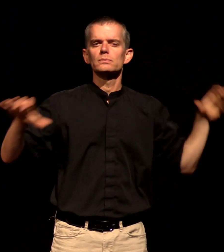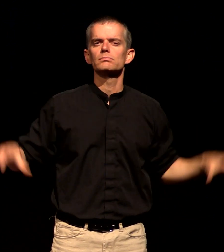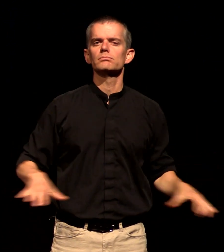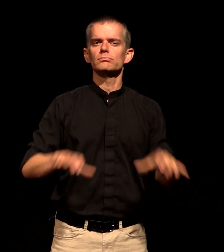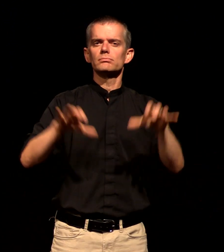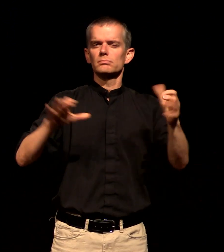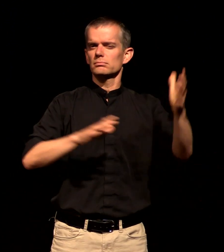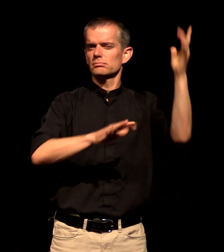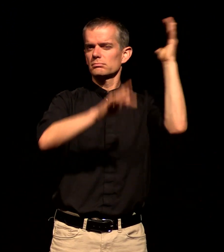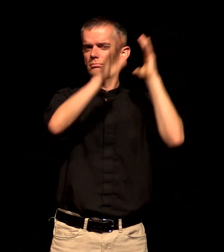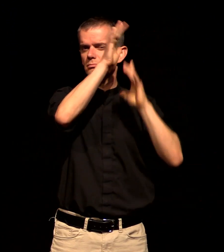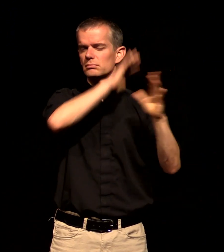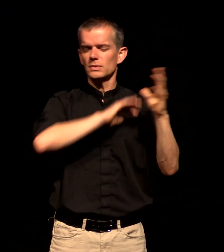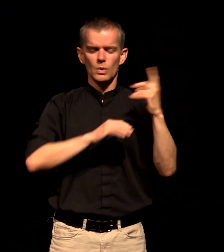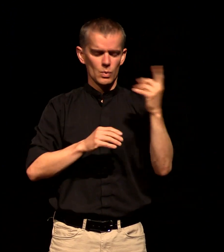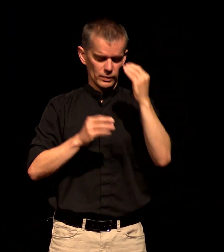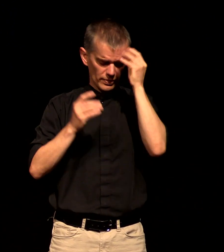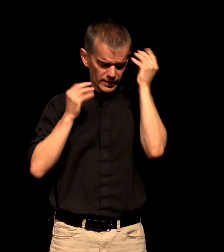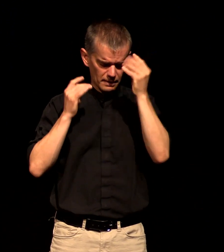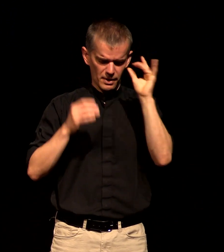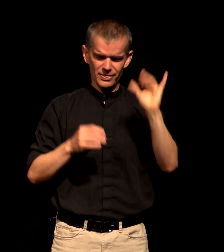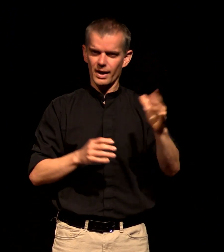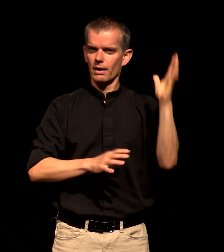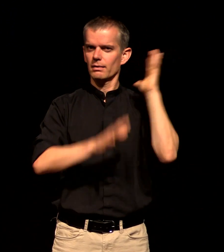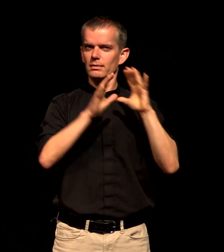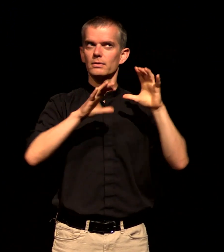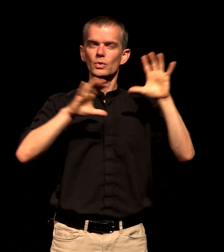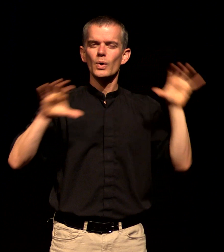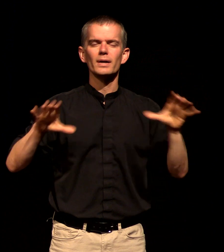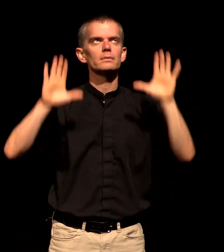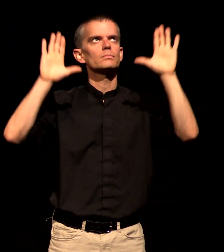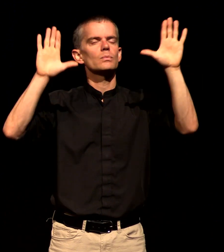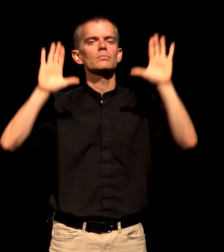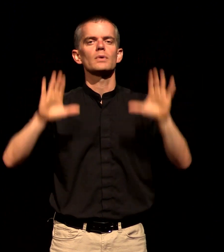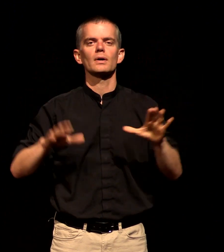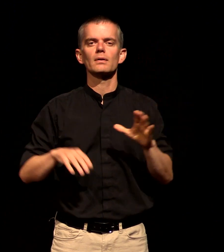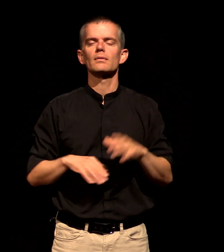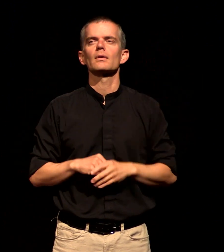thoughts. I cannot stop thinking about your mighty works. Oh,